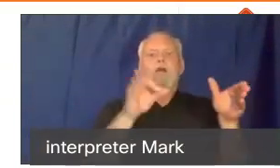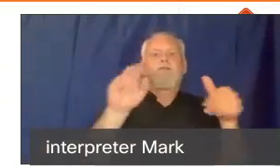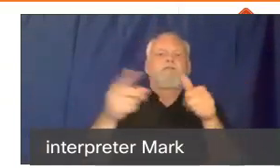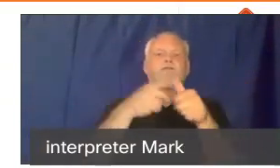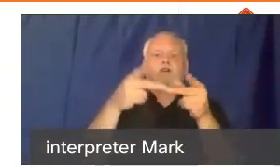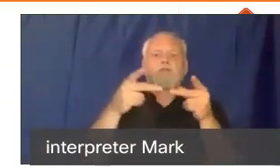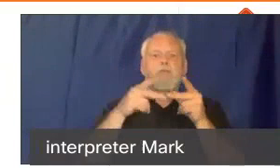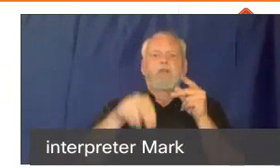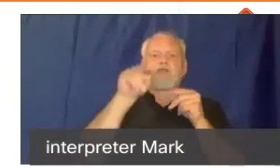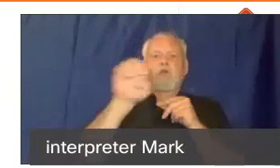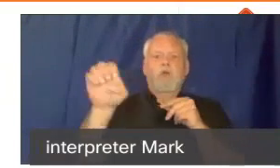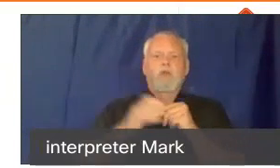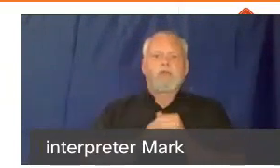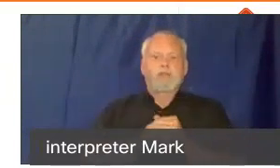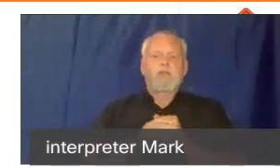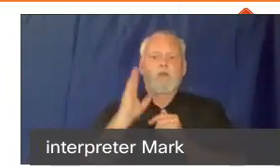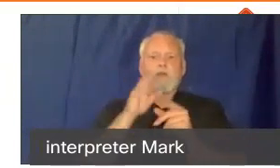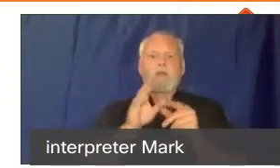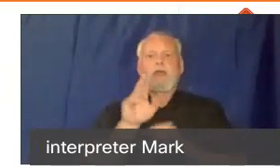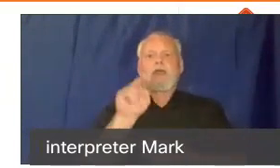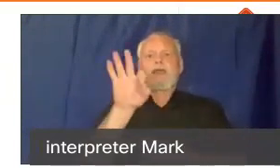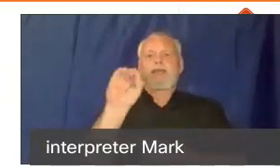It will take a 90 degree bend here at rigs road.